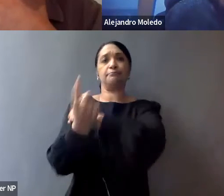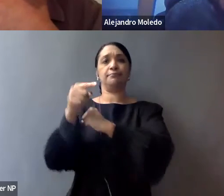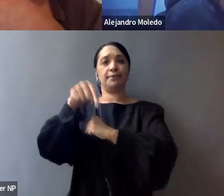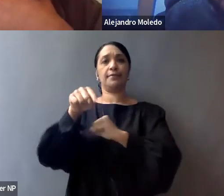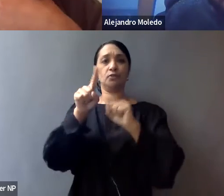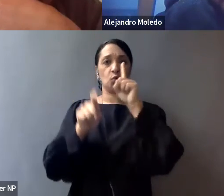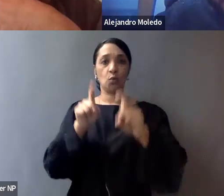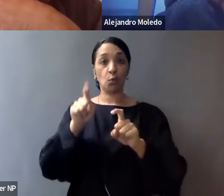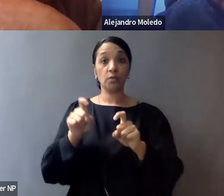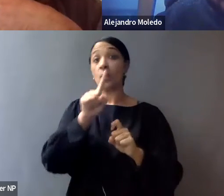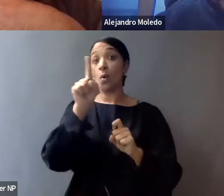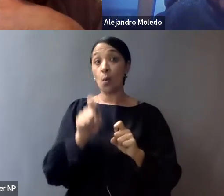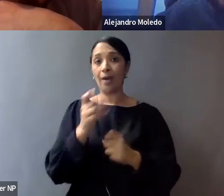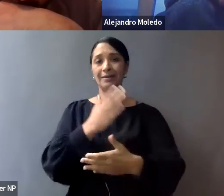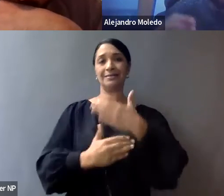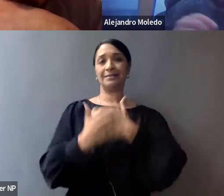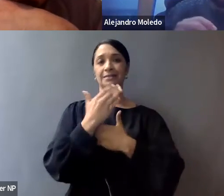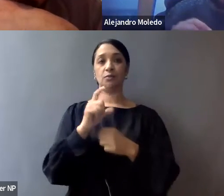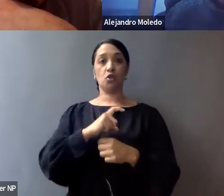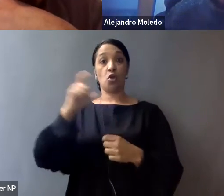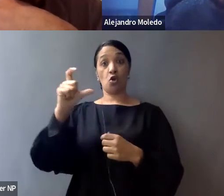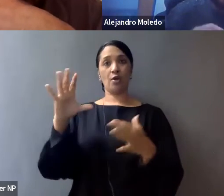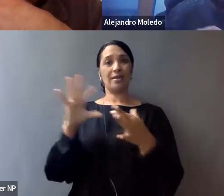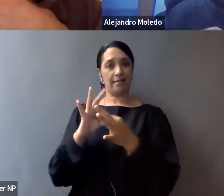concerning the Disability Card, which is the differences